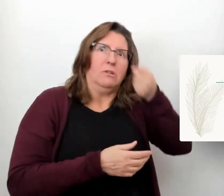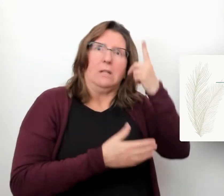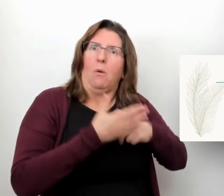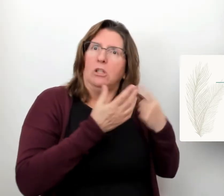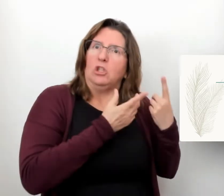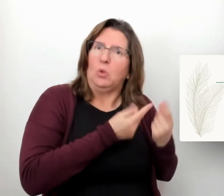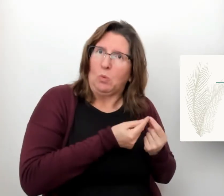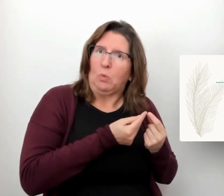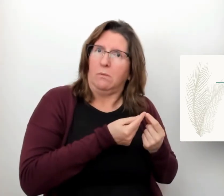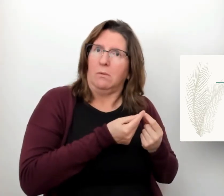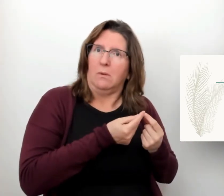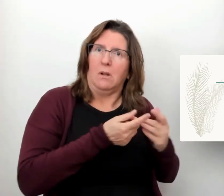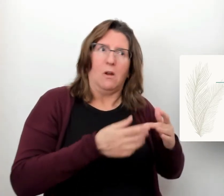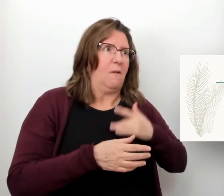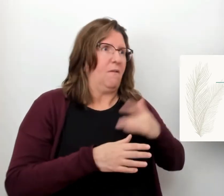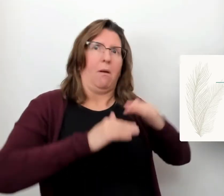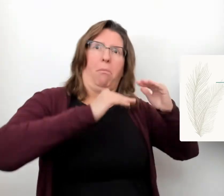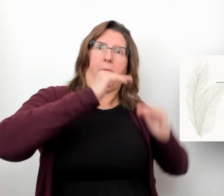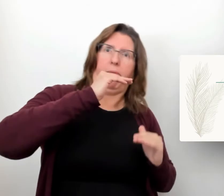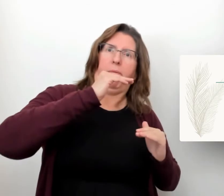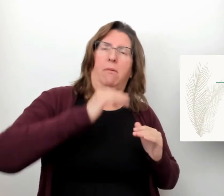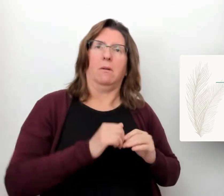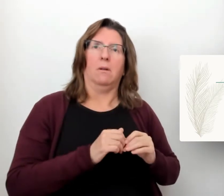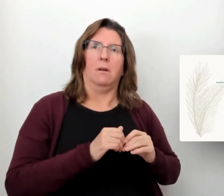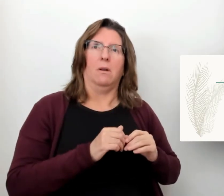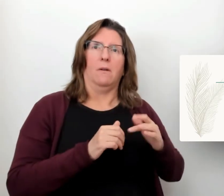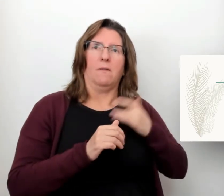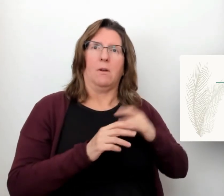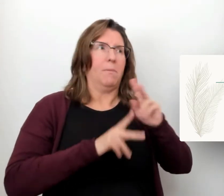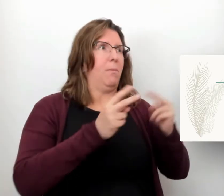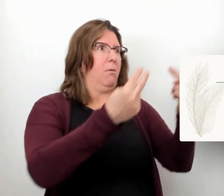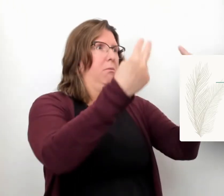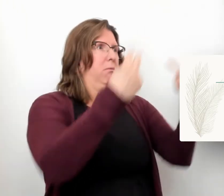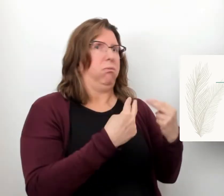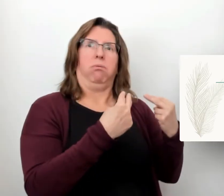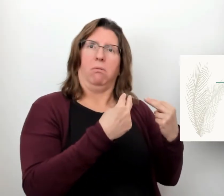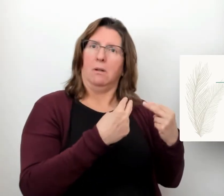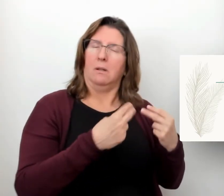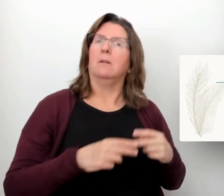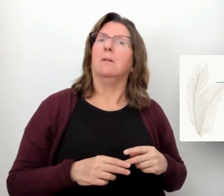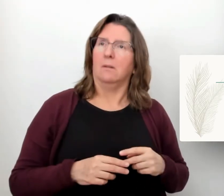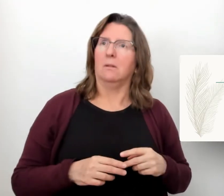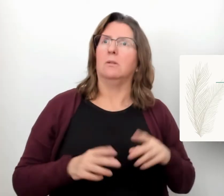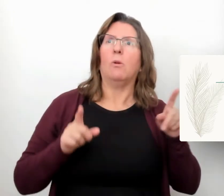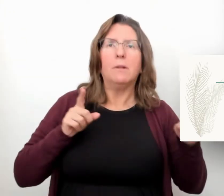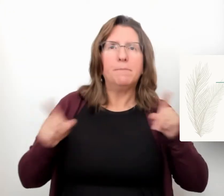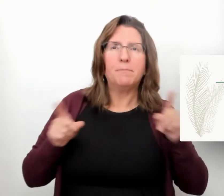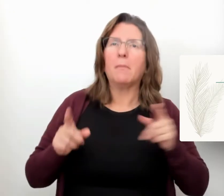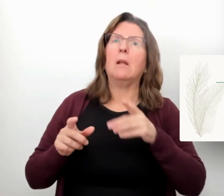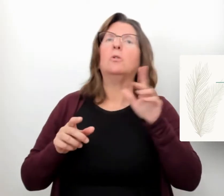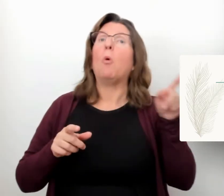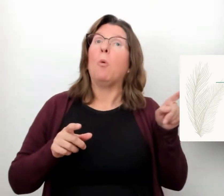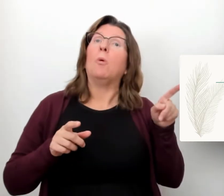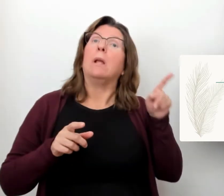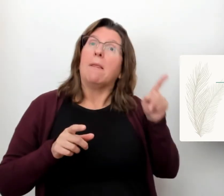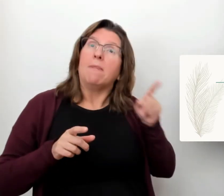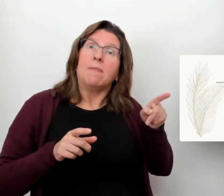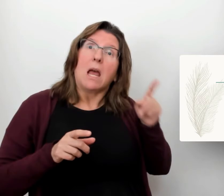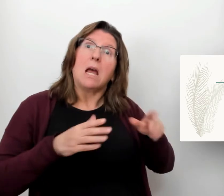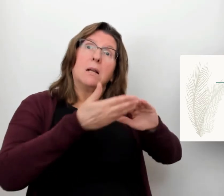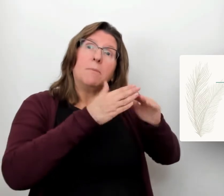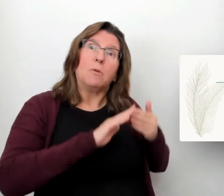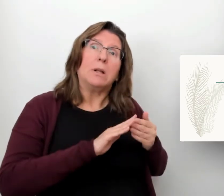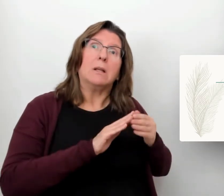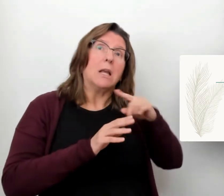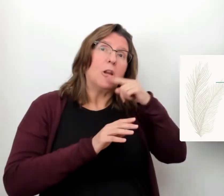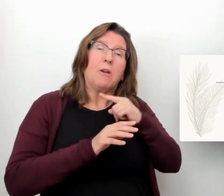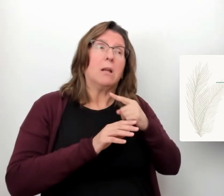The burden to communicate falls to the deaf person to negotiate. We miss a lot. We are judged as inferior.